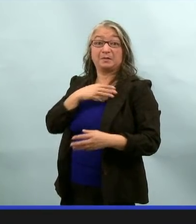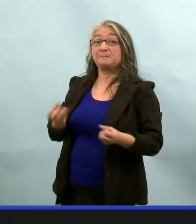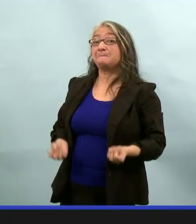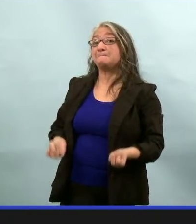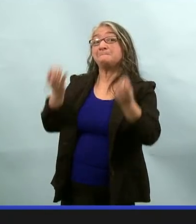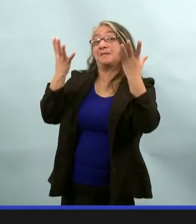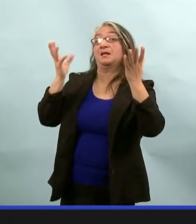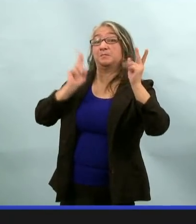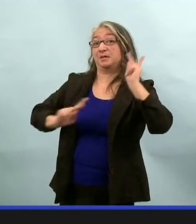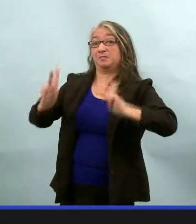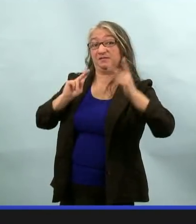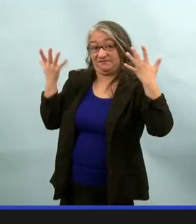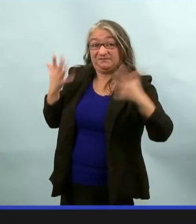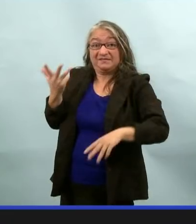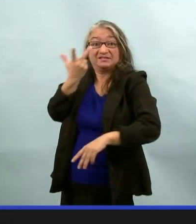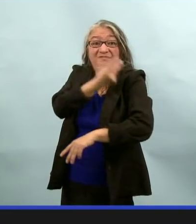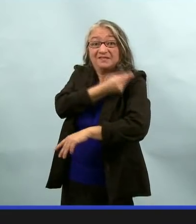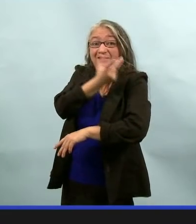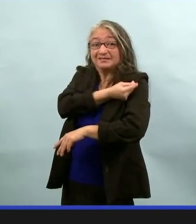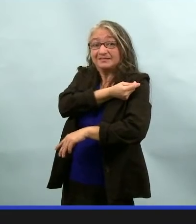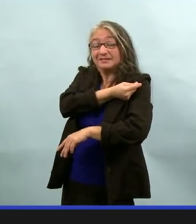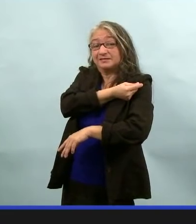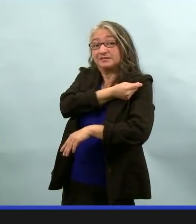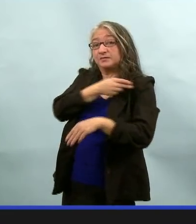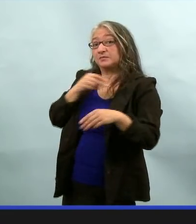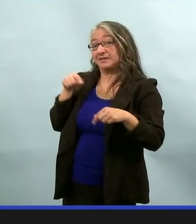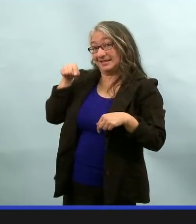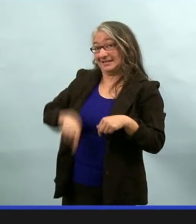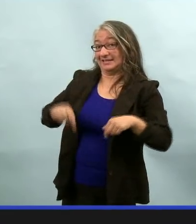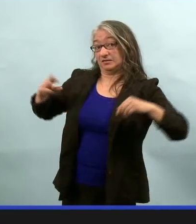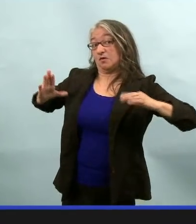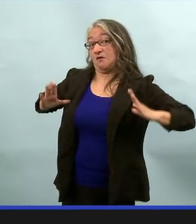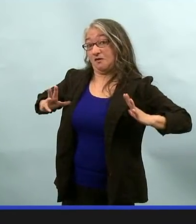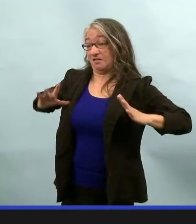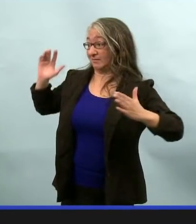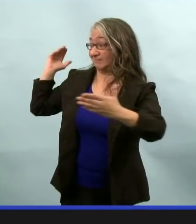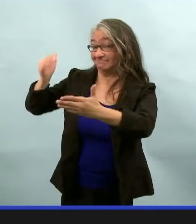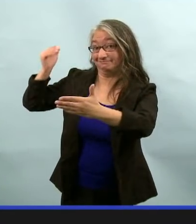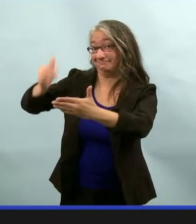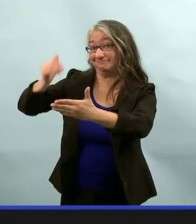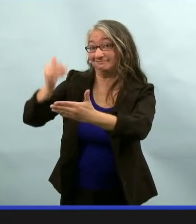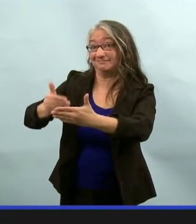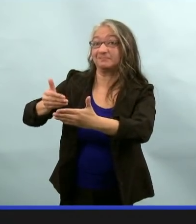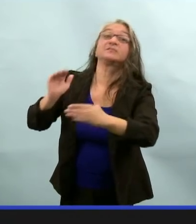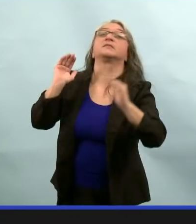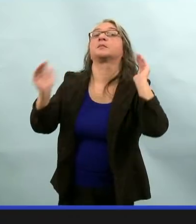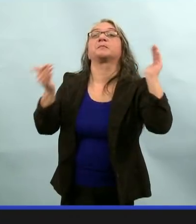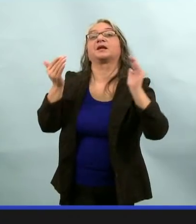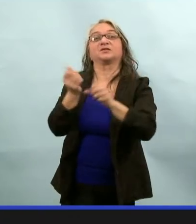year uh would you consider making kova testing available for asymptomatic peoples if they you